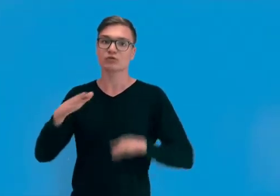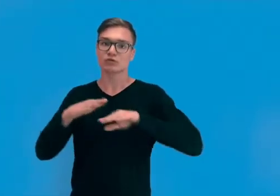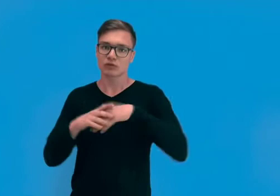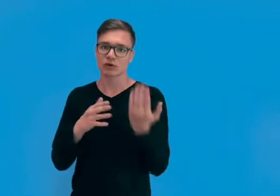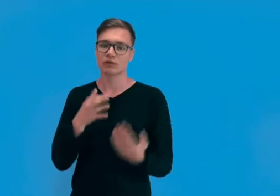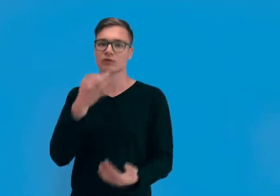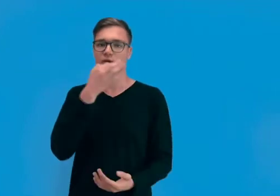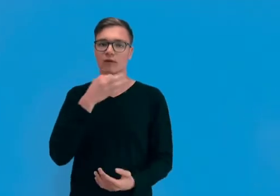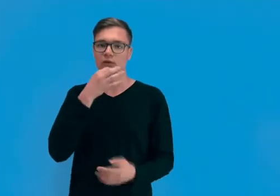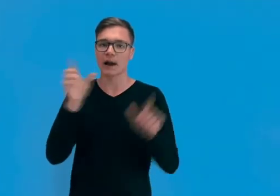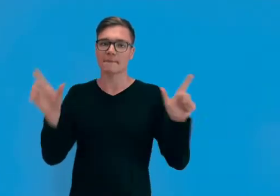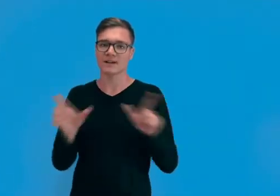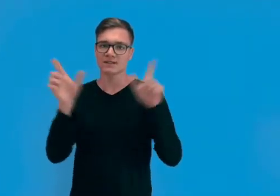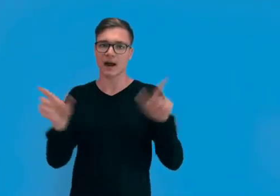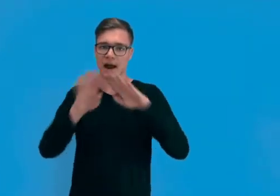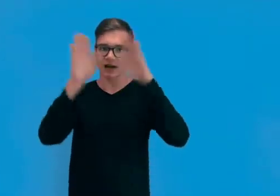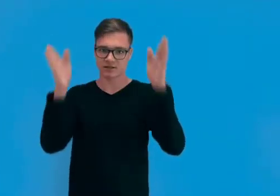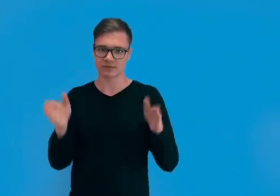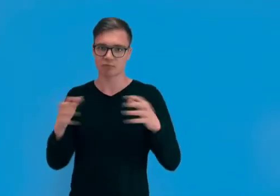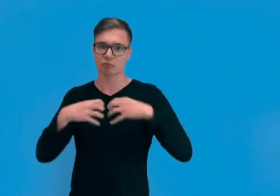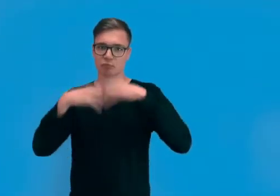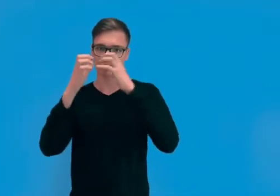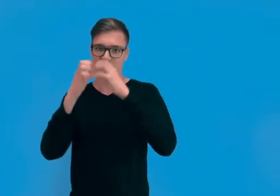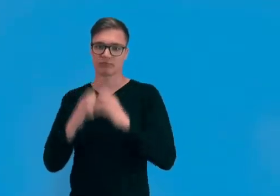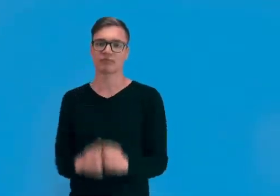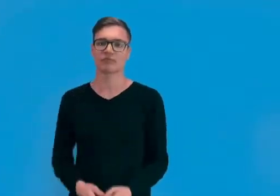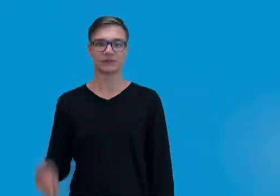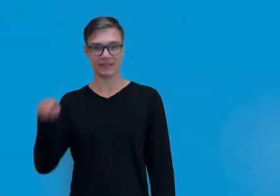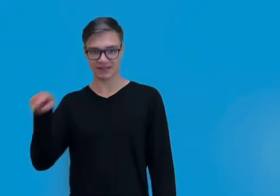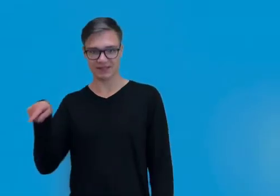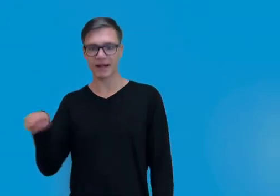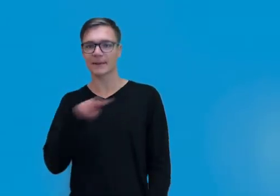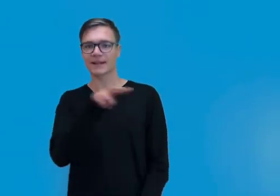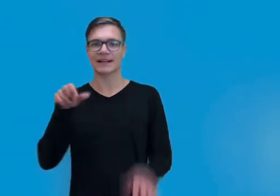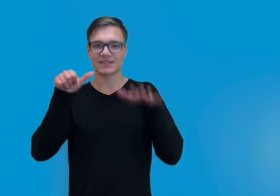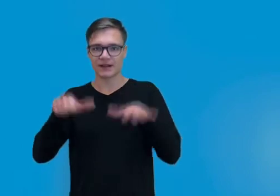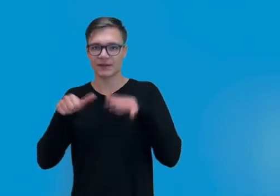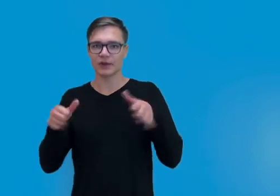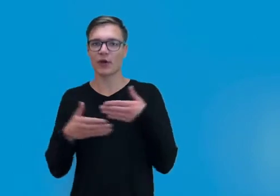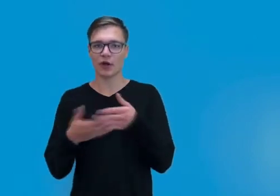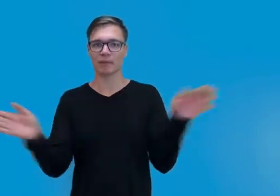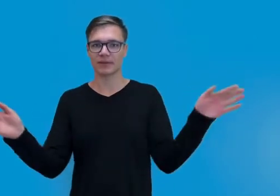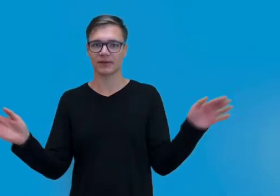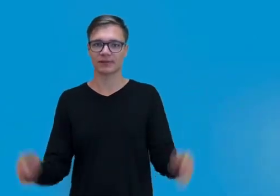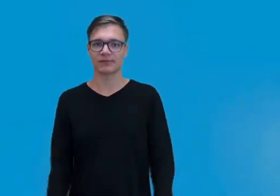on the district grounds of Ruhwaldpark. It was opened in 2016.